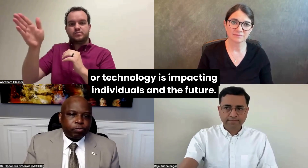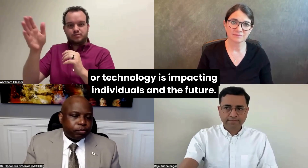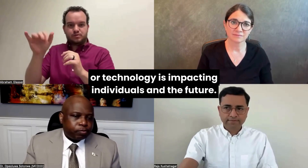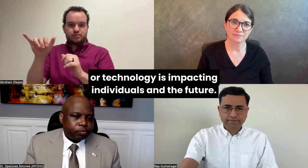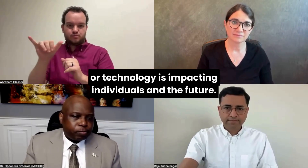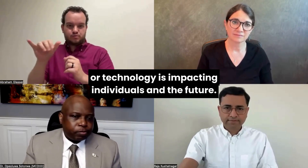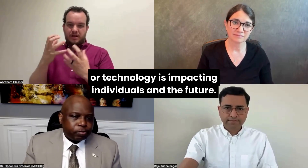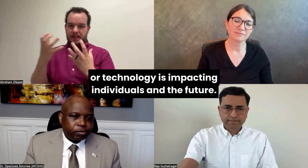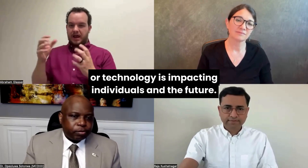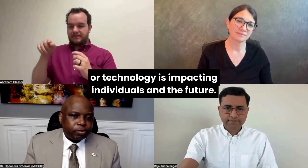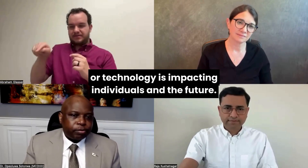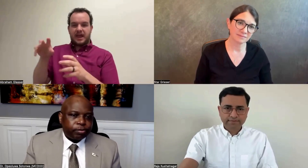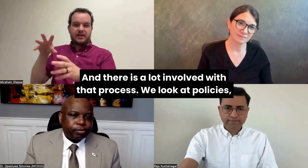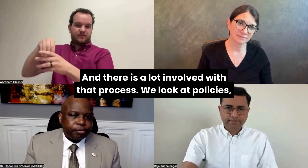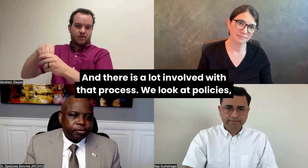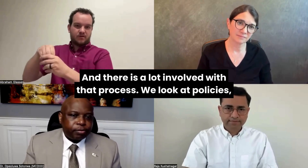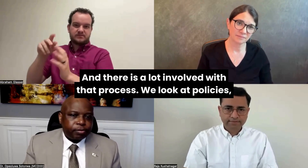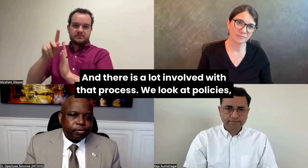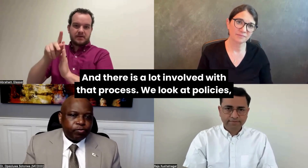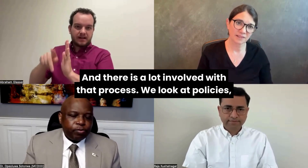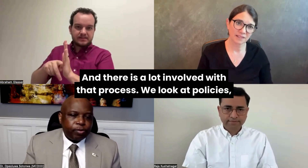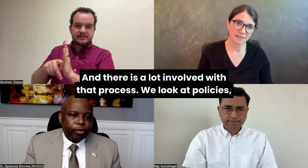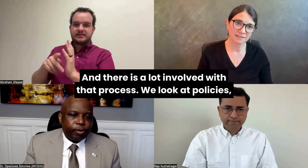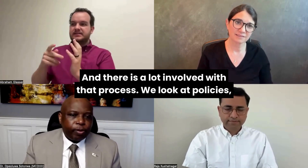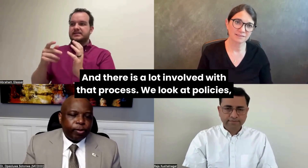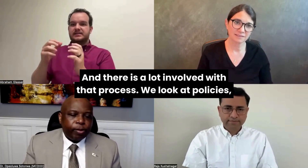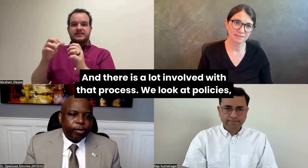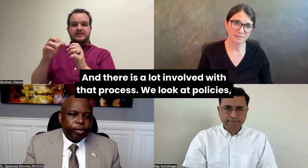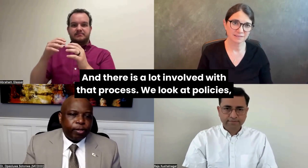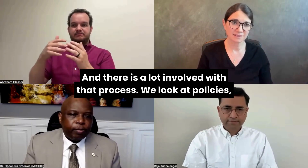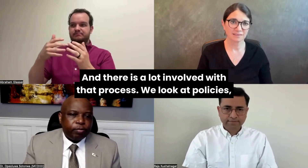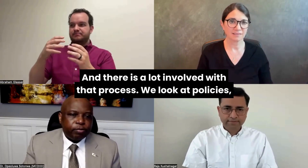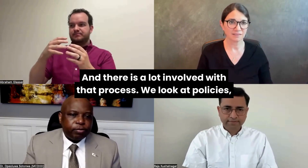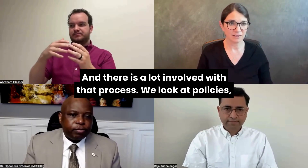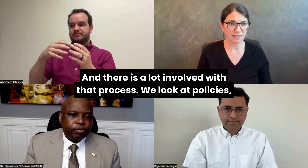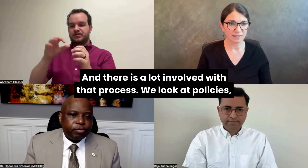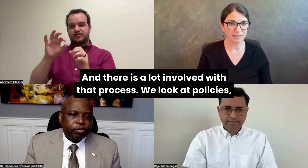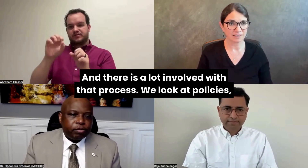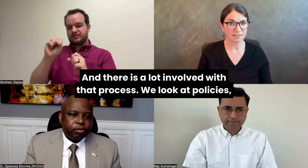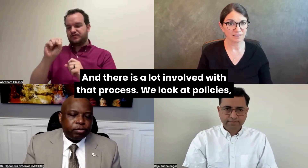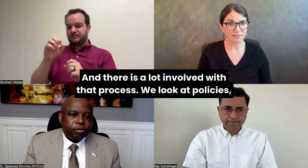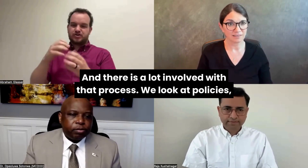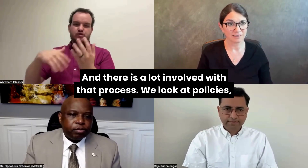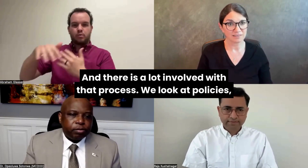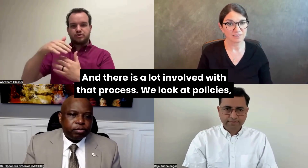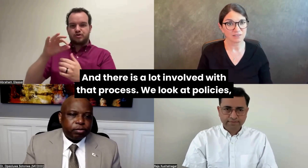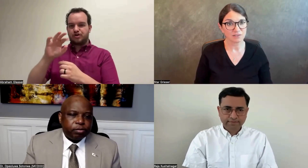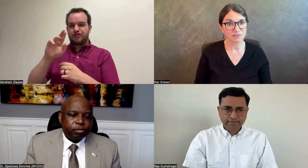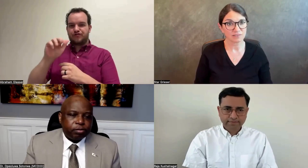And there is a lot involved with that process. We look at policies, social frameworks,